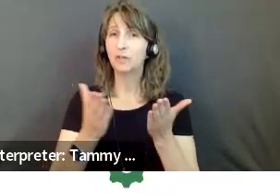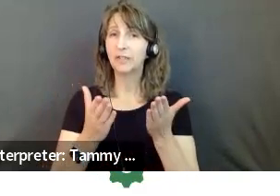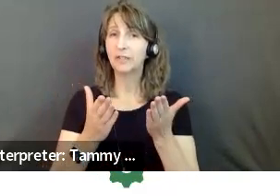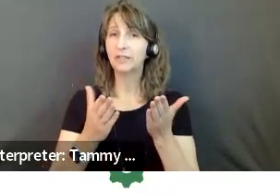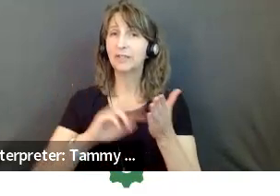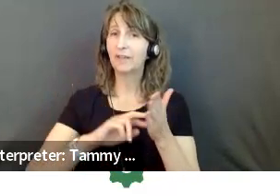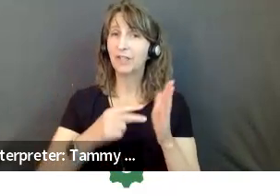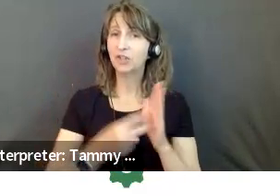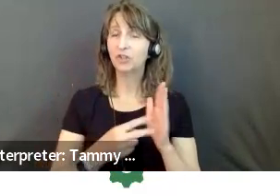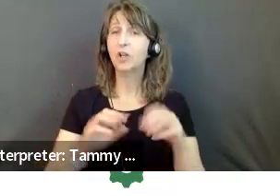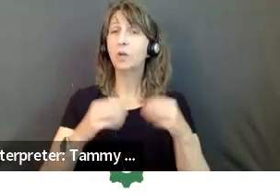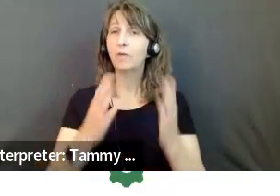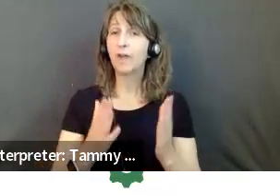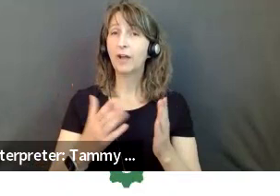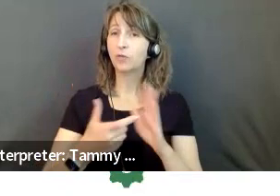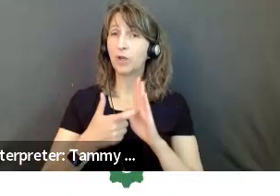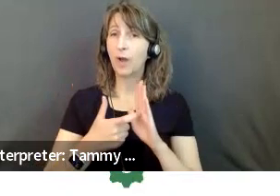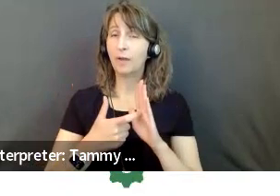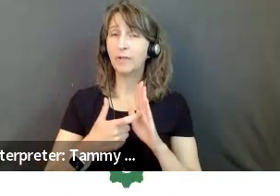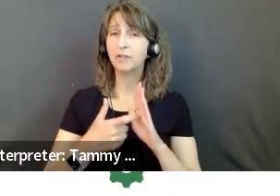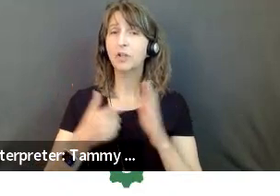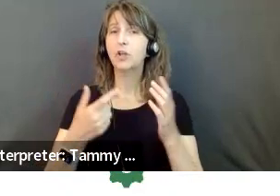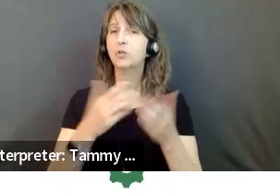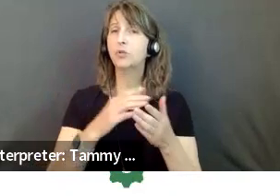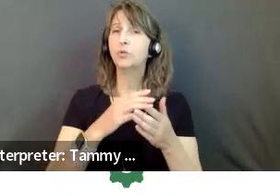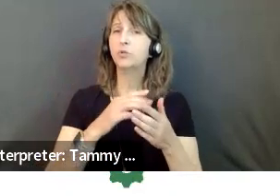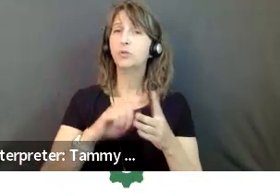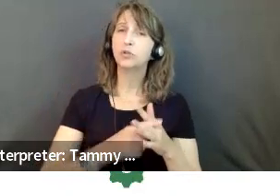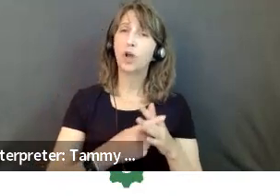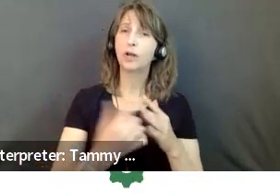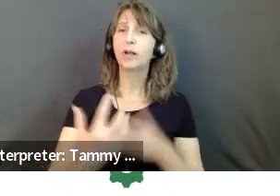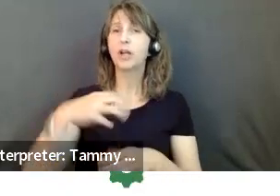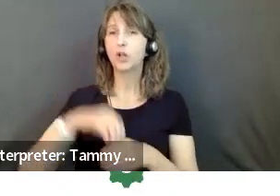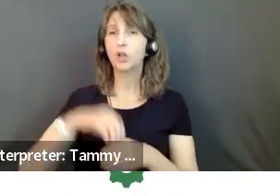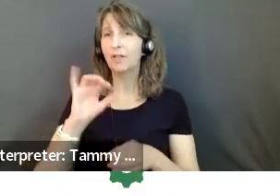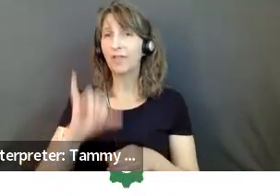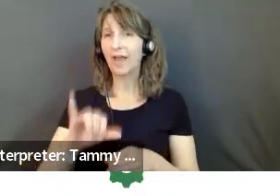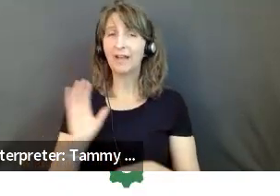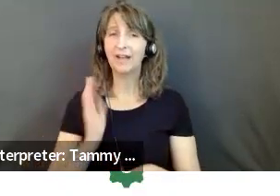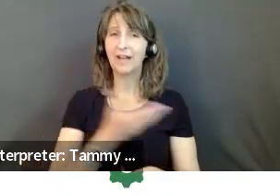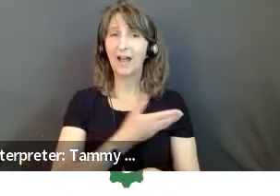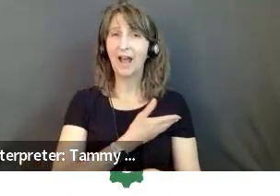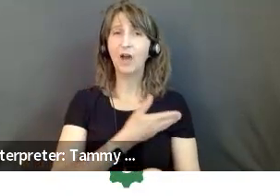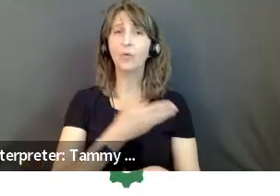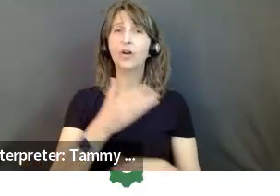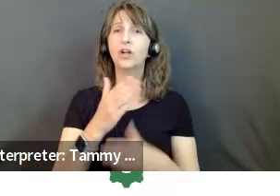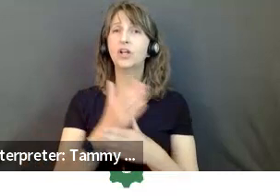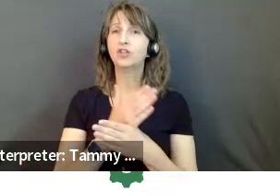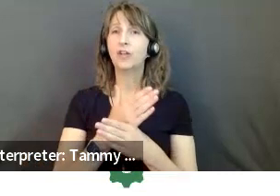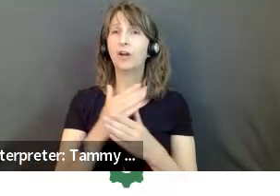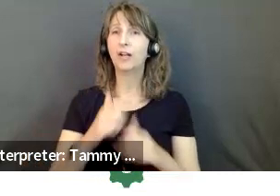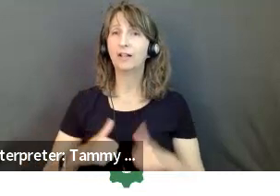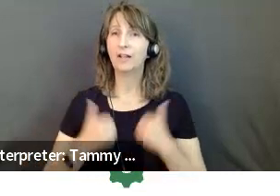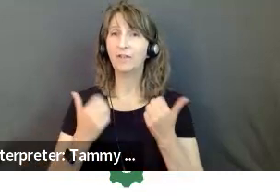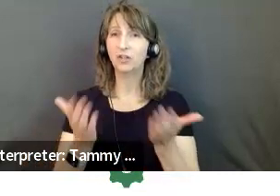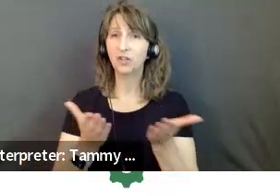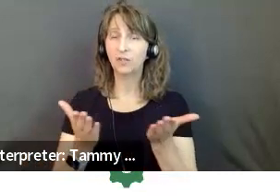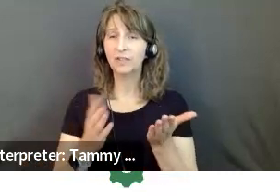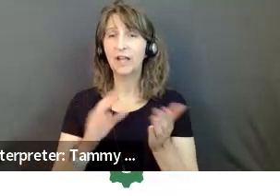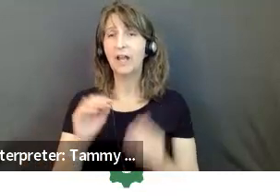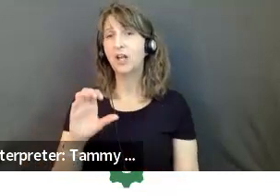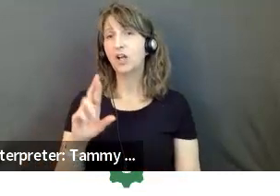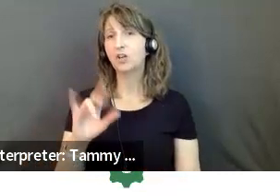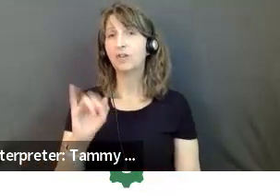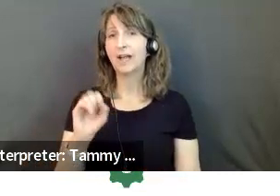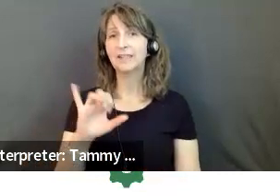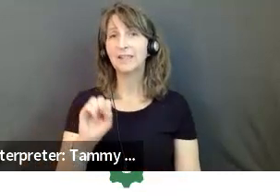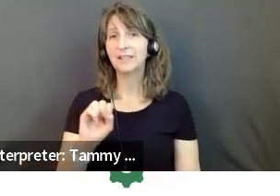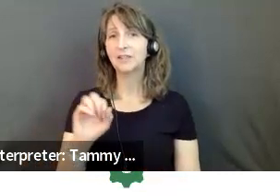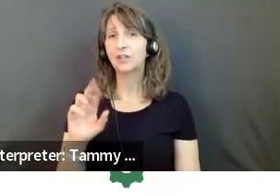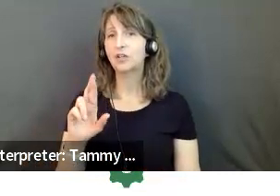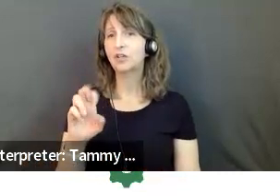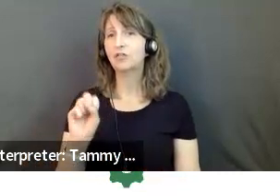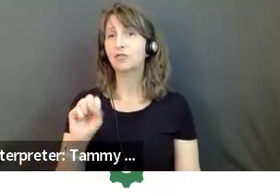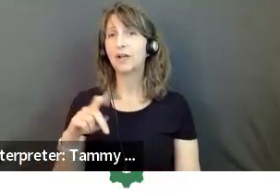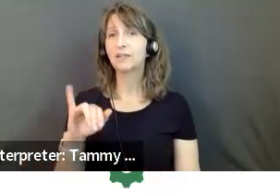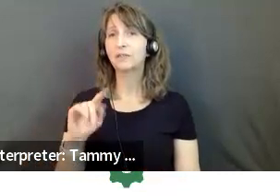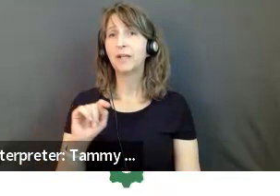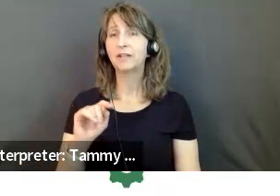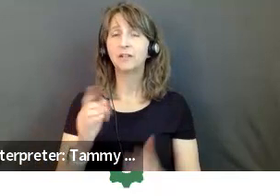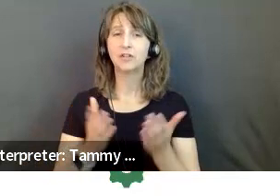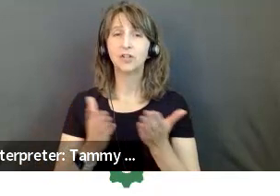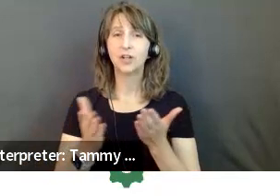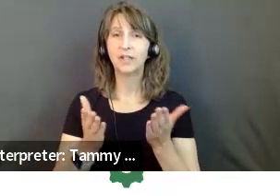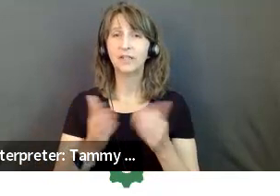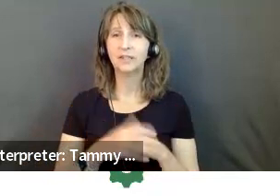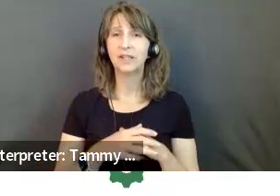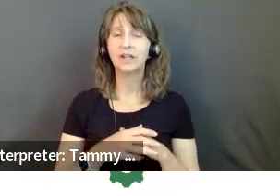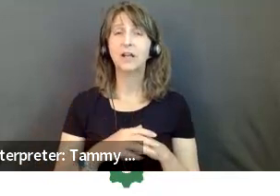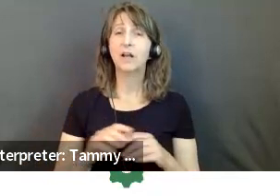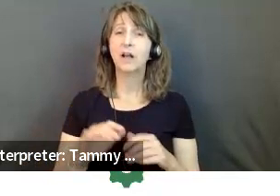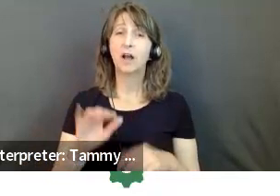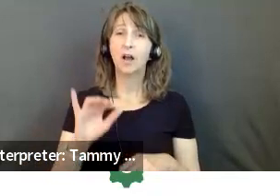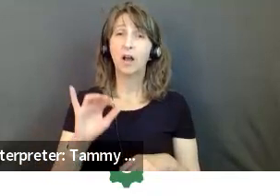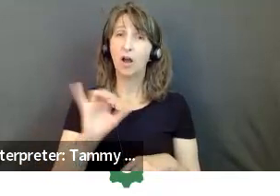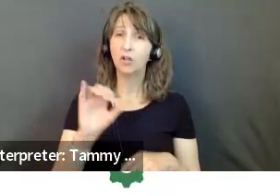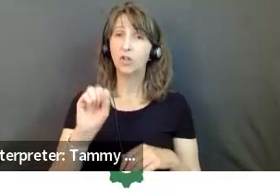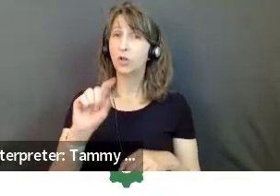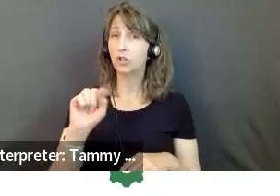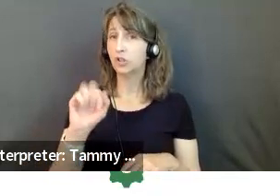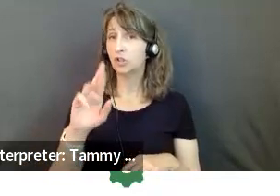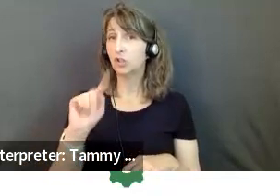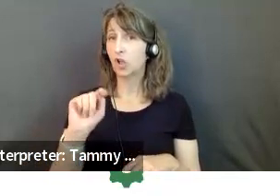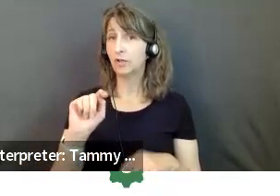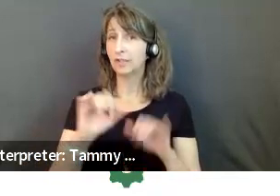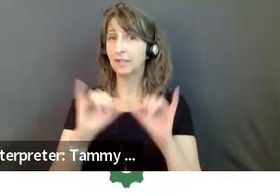And a crisis respite service. The start systems analysis has started and they actually just this morning sent out the email. I got it.